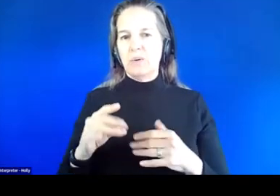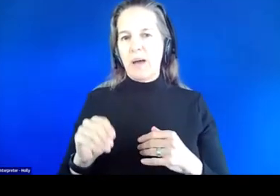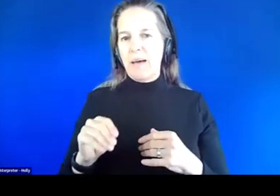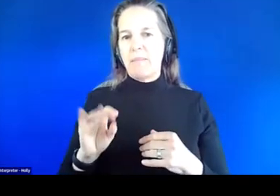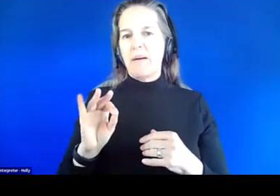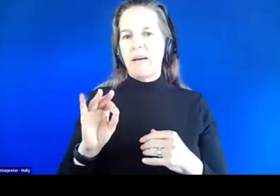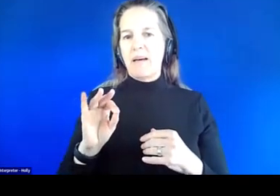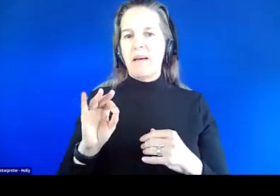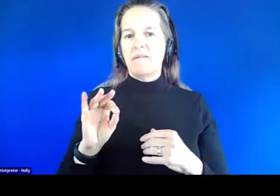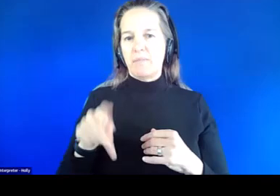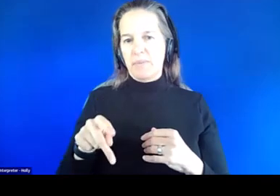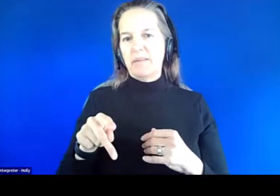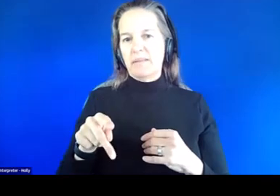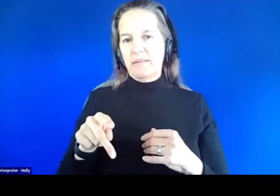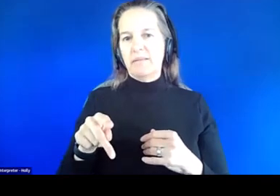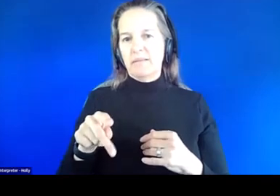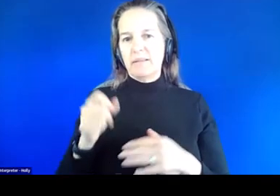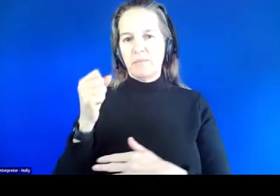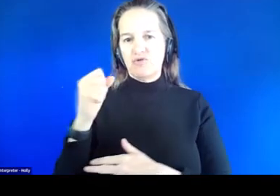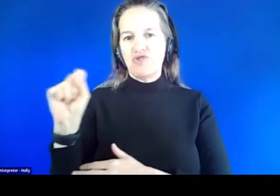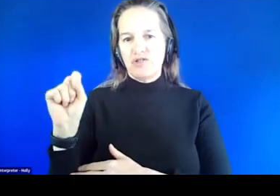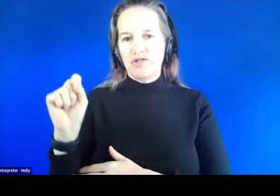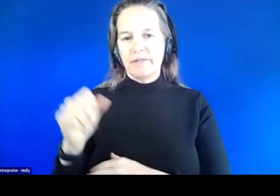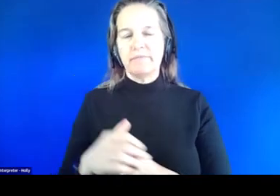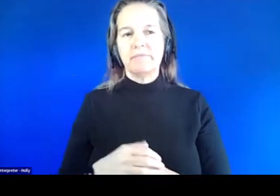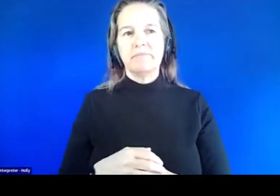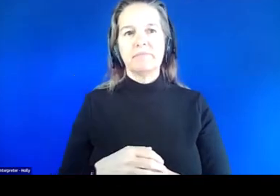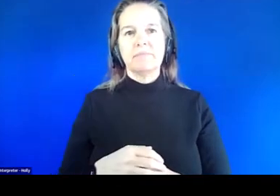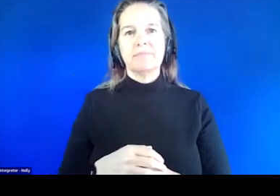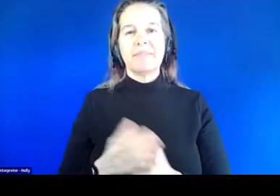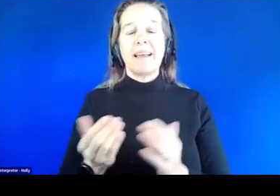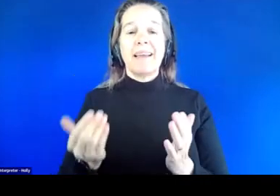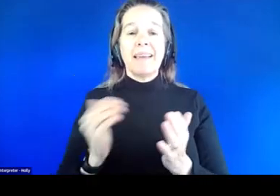And so, again, these strengths are the grassroots.